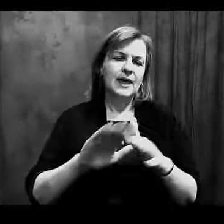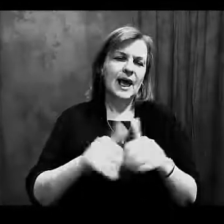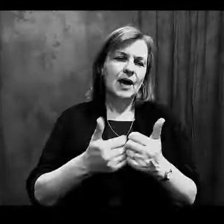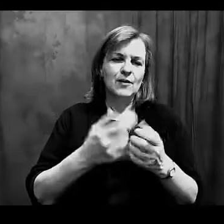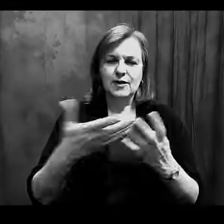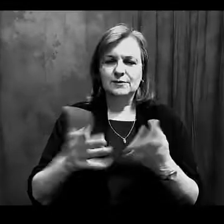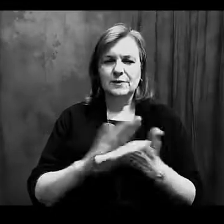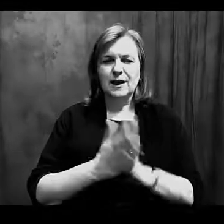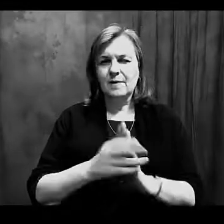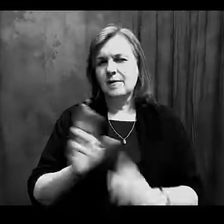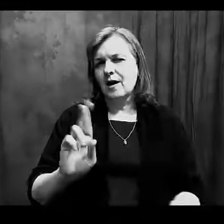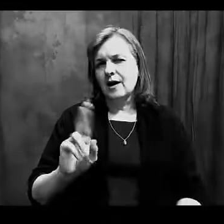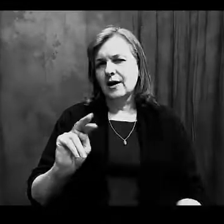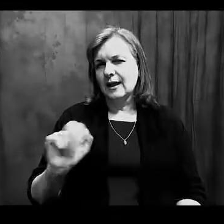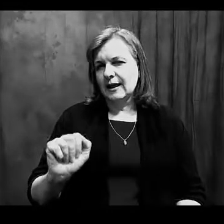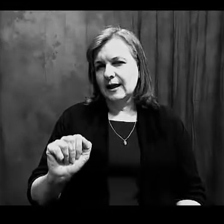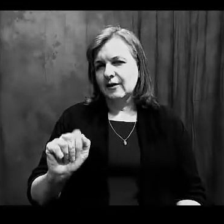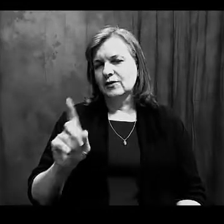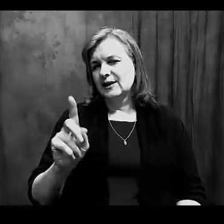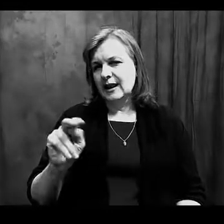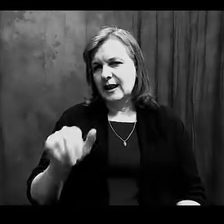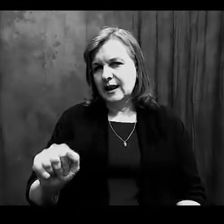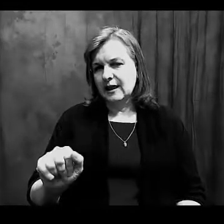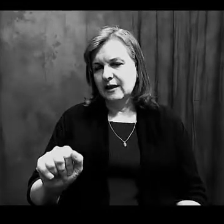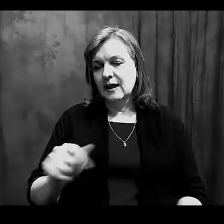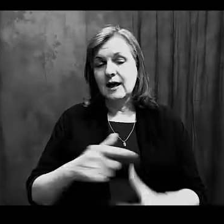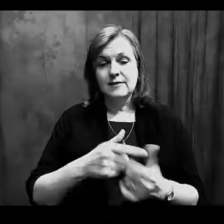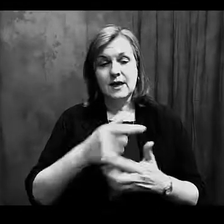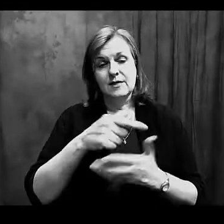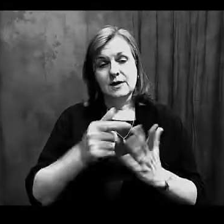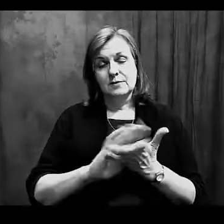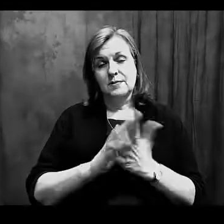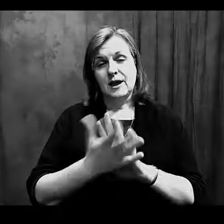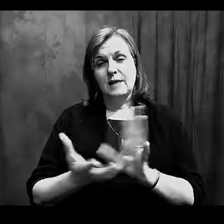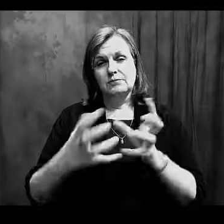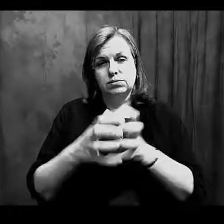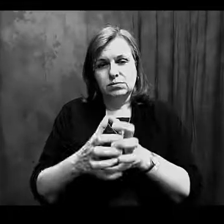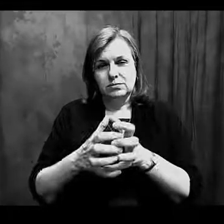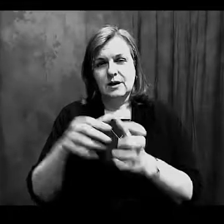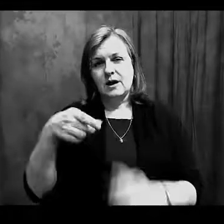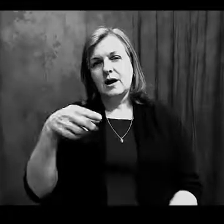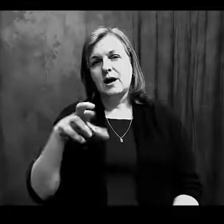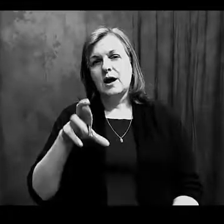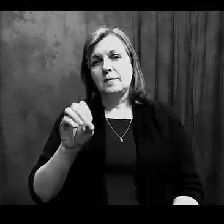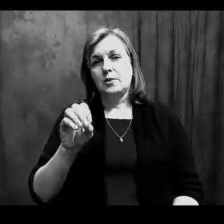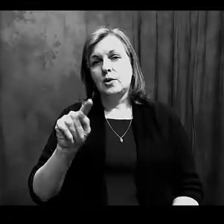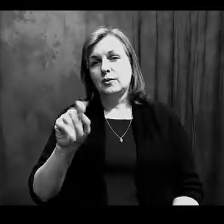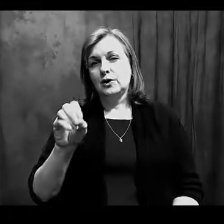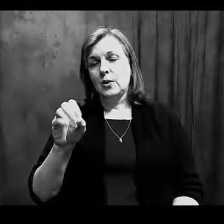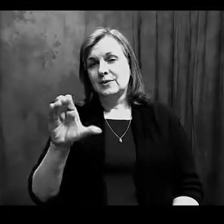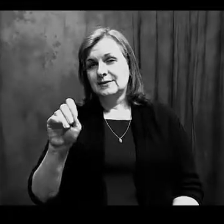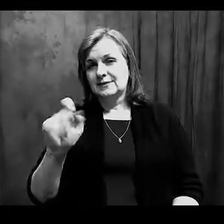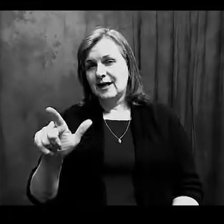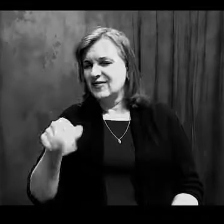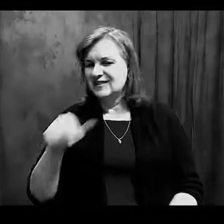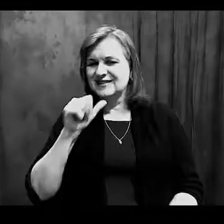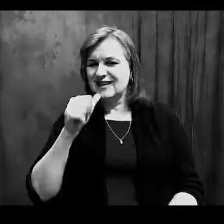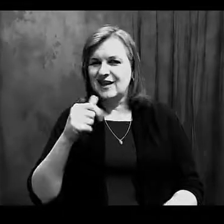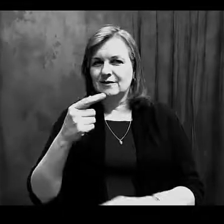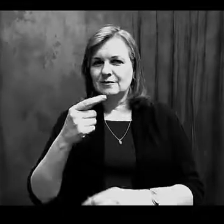and then eventually putting those together into something we call protocells - so this is not a cell is you think of it today with organelles, but